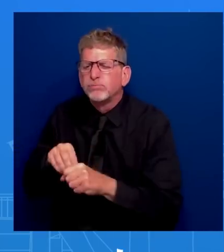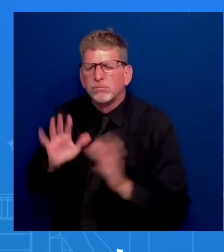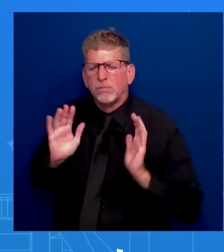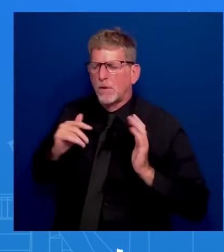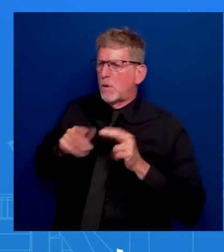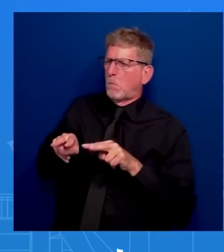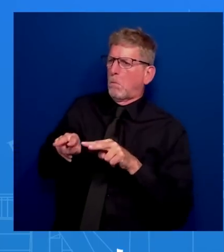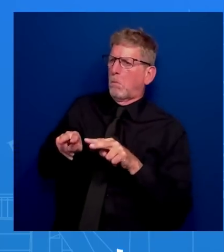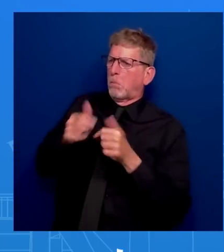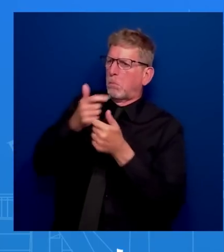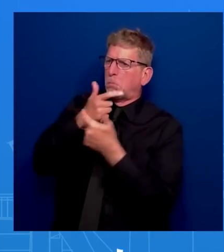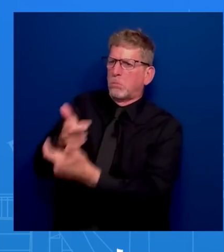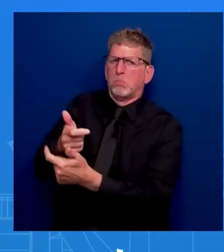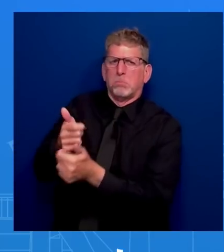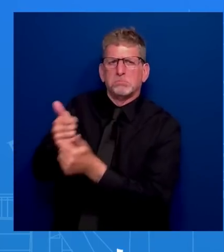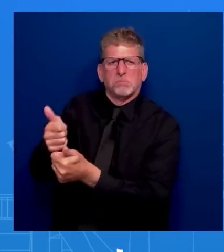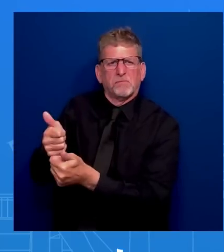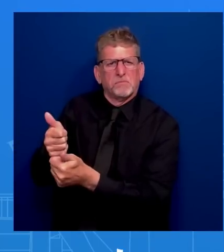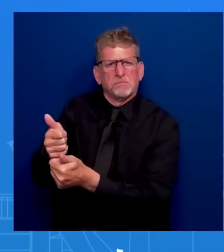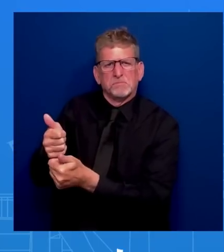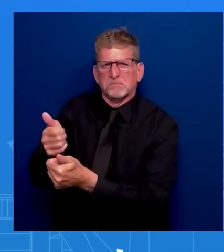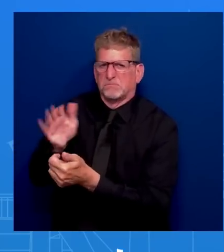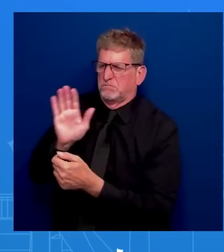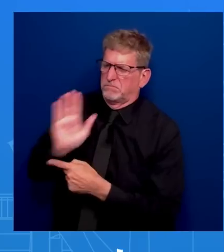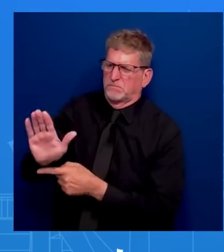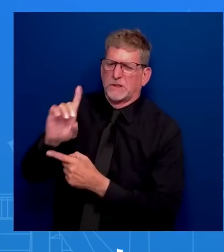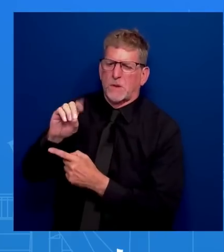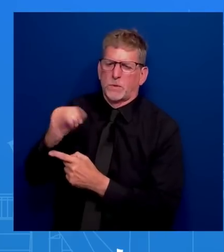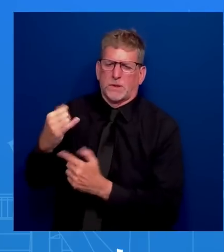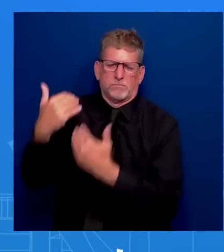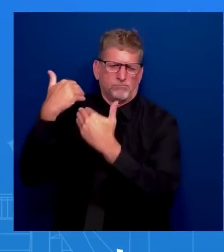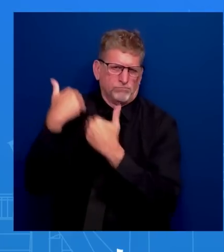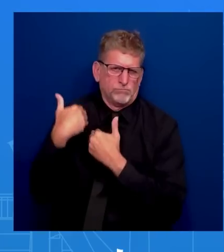incident yesterday to the Department of Justice. The Press: To follow up on that, Karine,